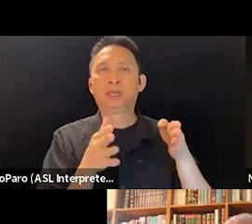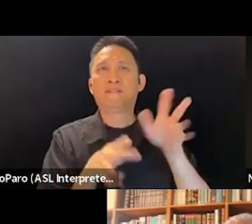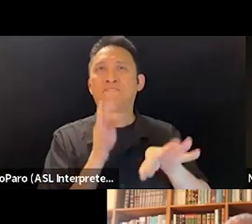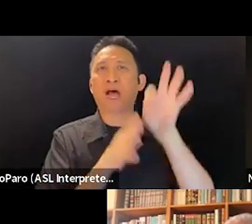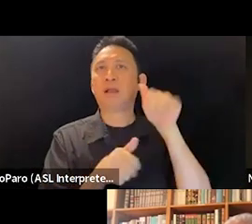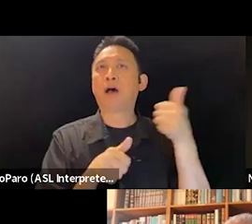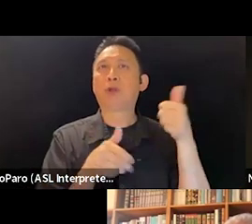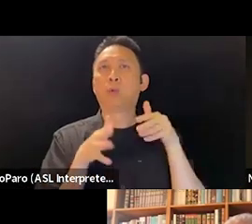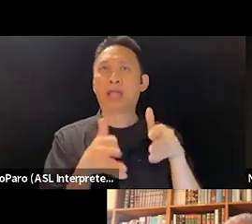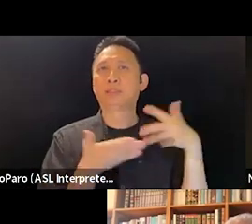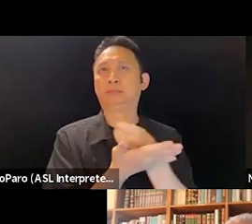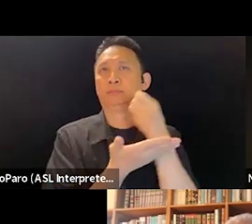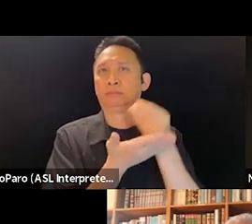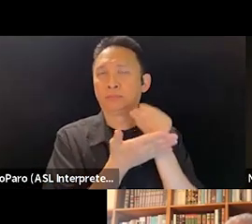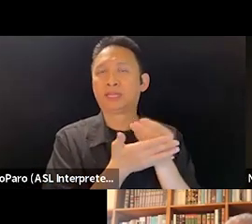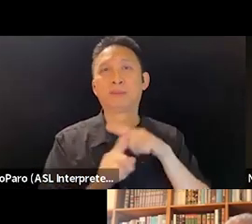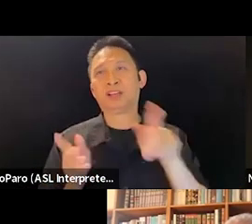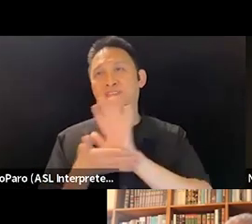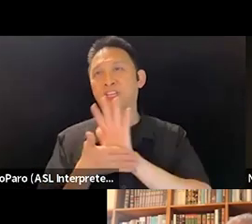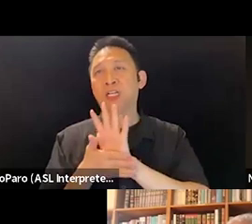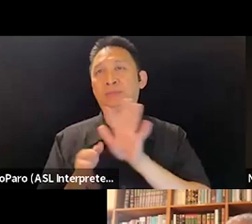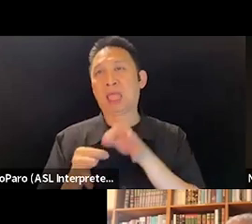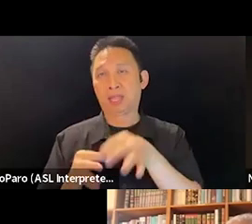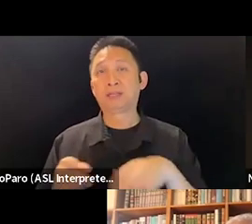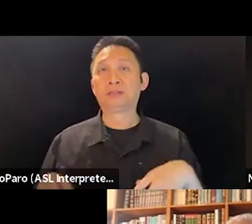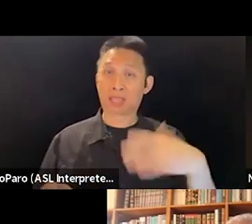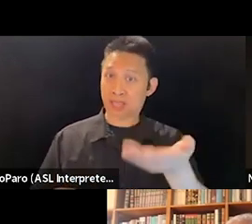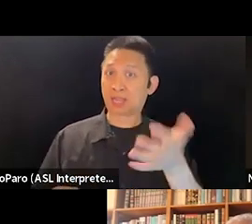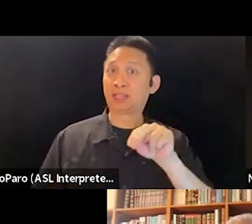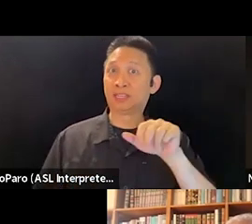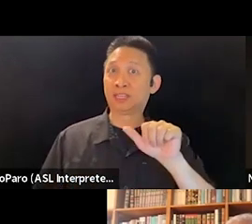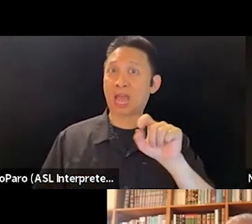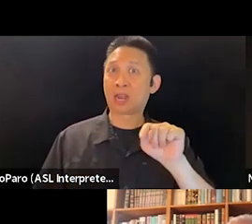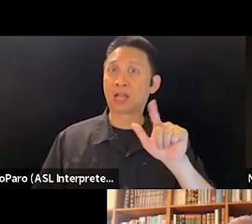And this takes me back to Natalie when we talk about how difficult it's to fund.